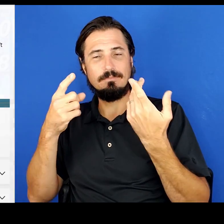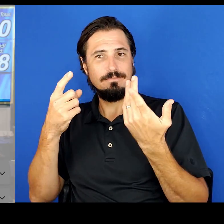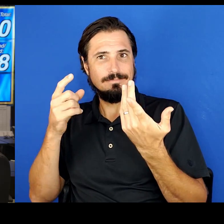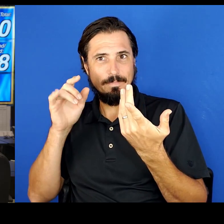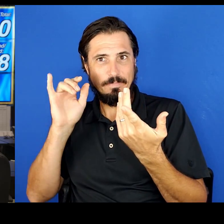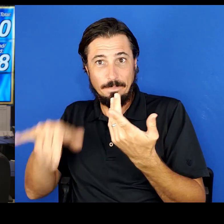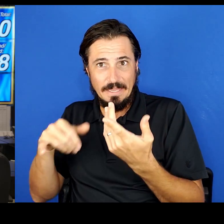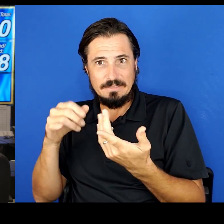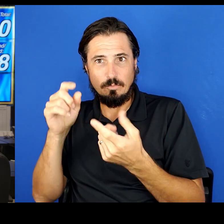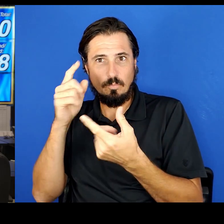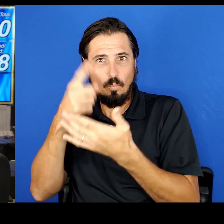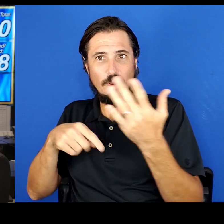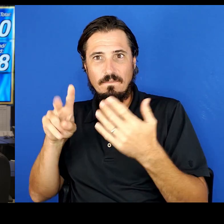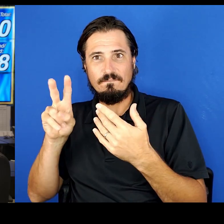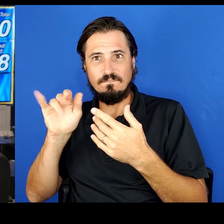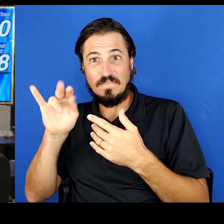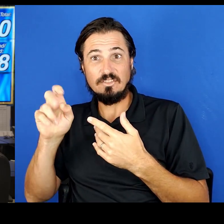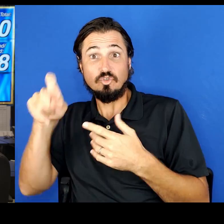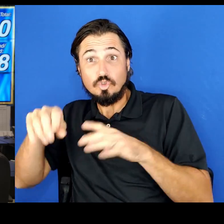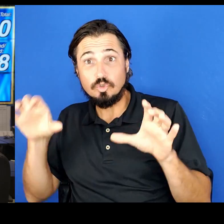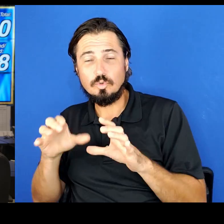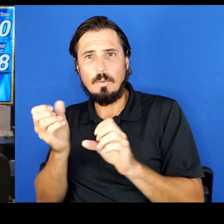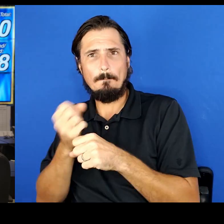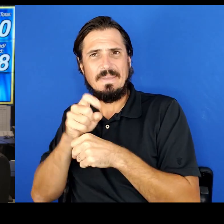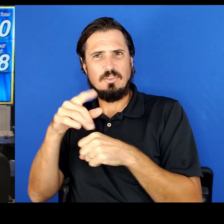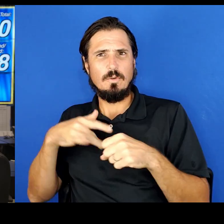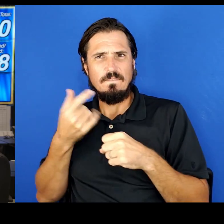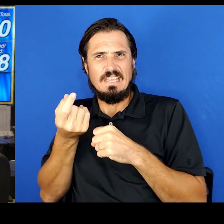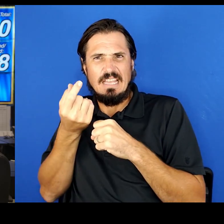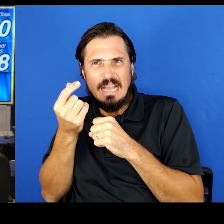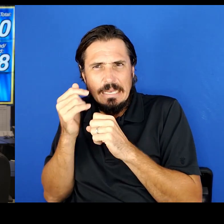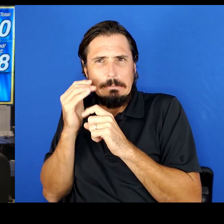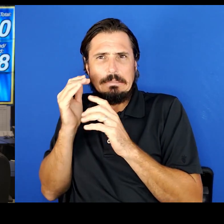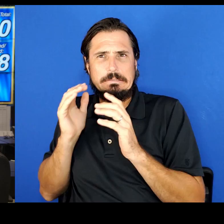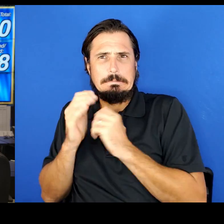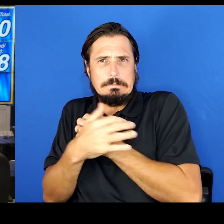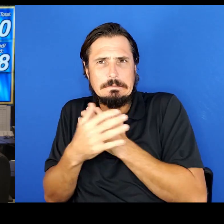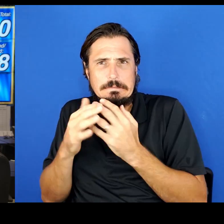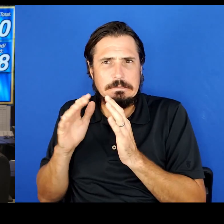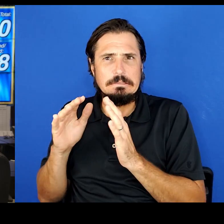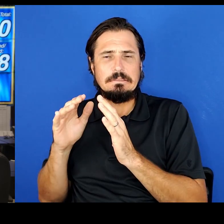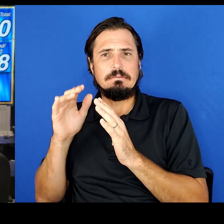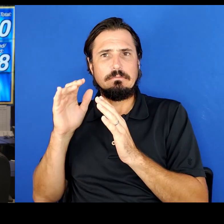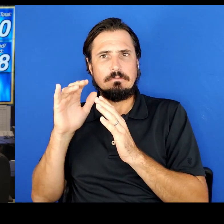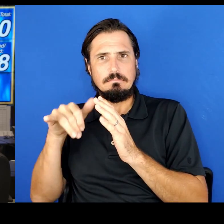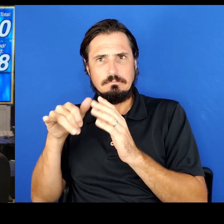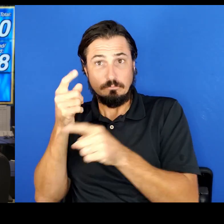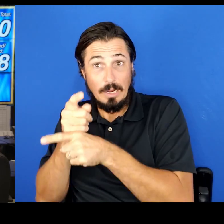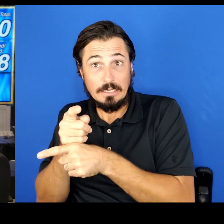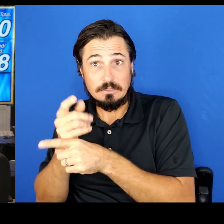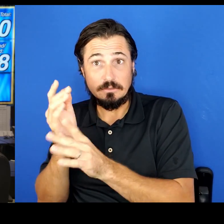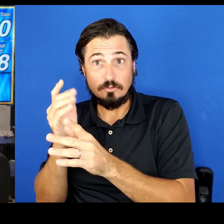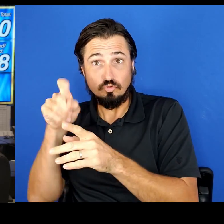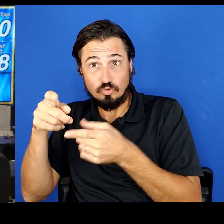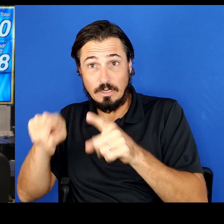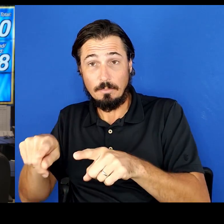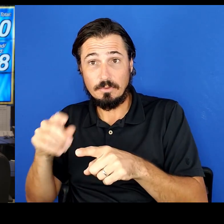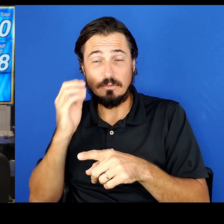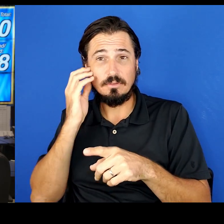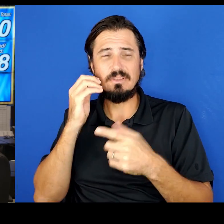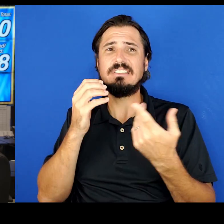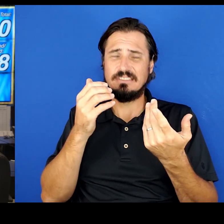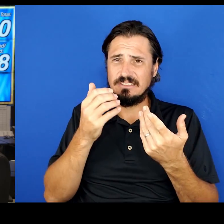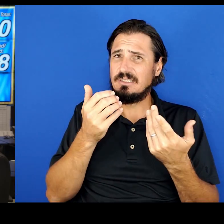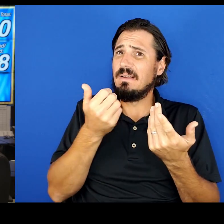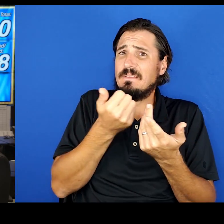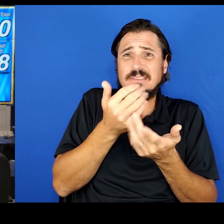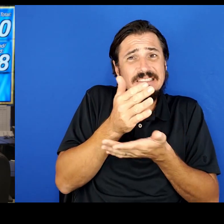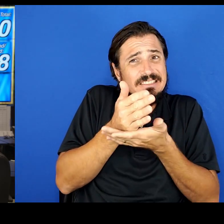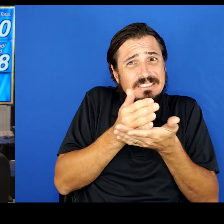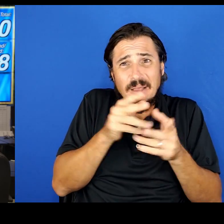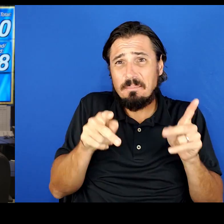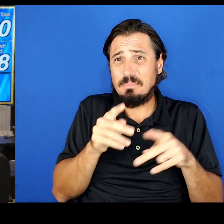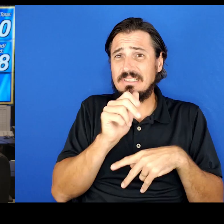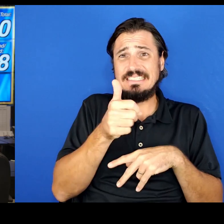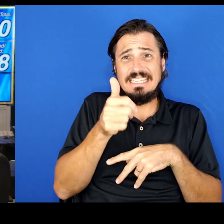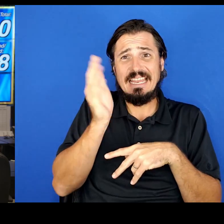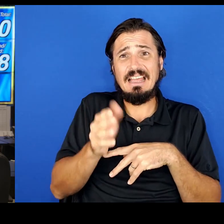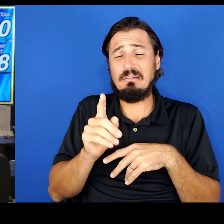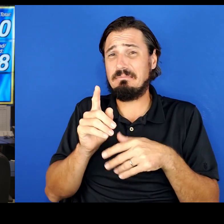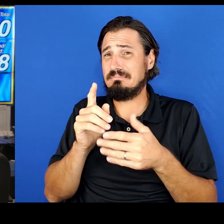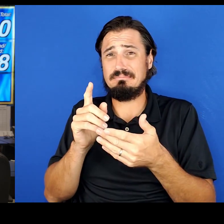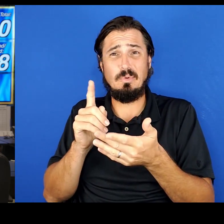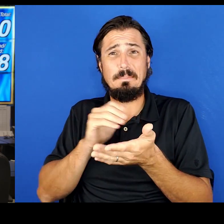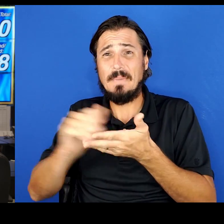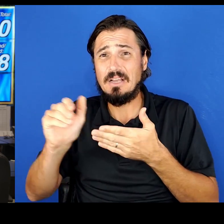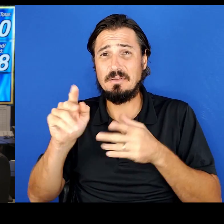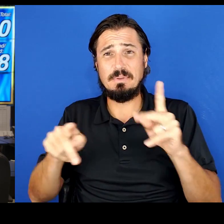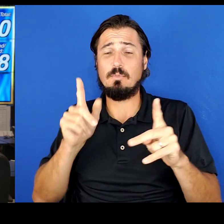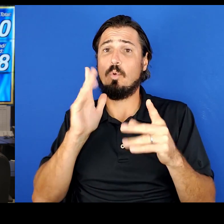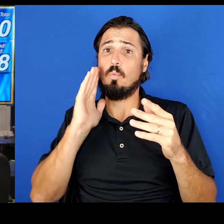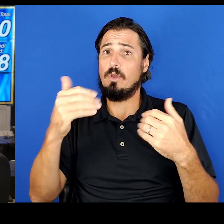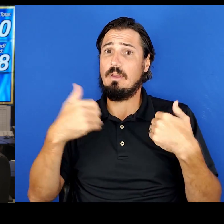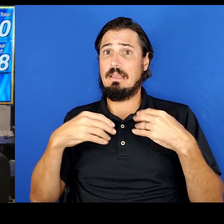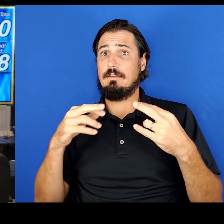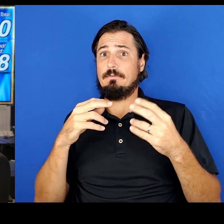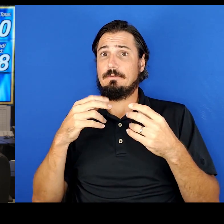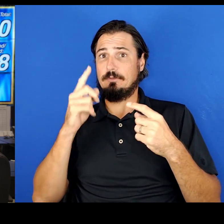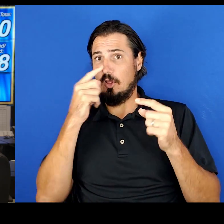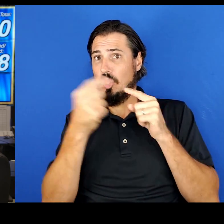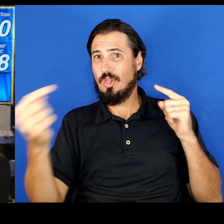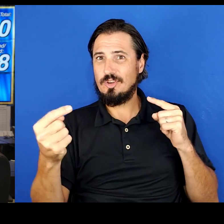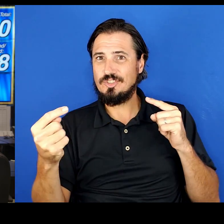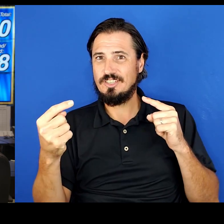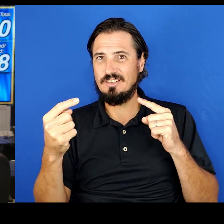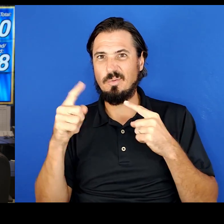A very small proportion of people—10 or 11 in a million vaccinations—will have significant allergic reactions to the vaccine. Symptoms develop within the first half hour or so after receiving the